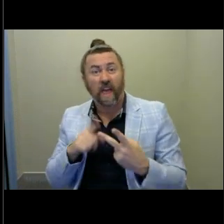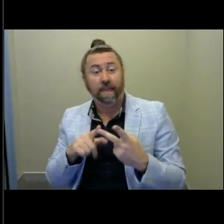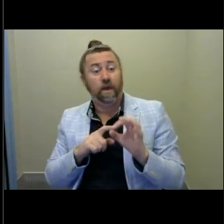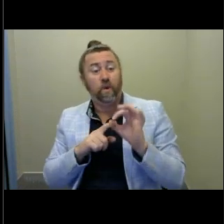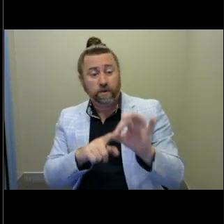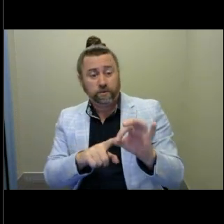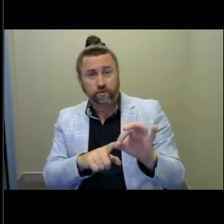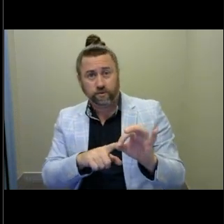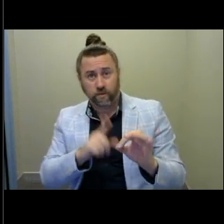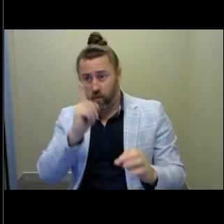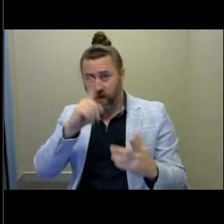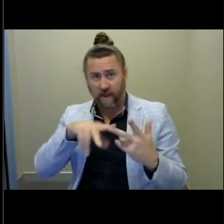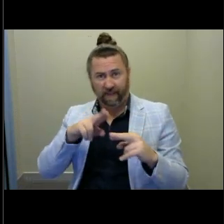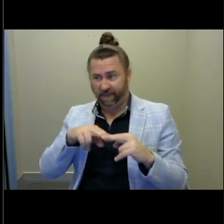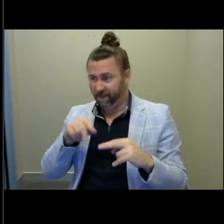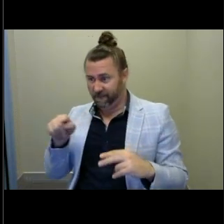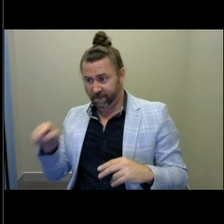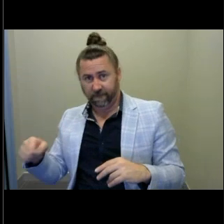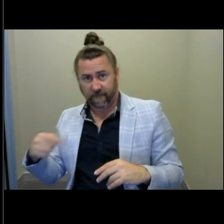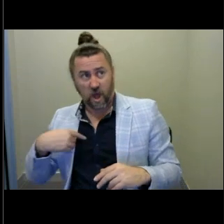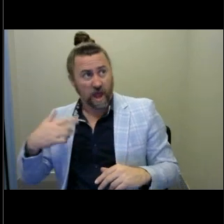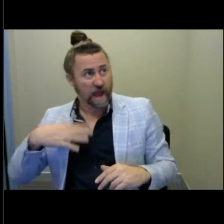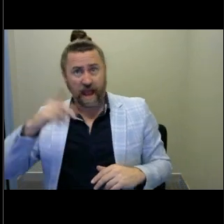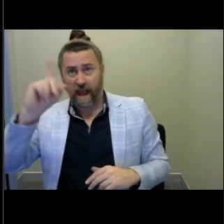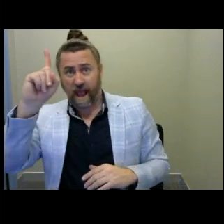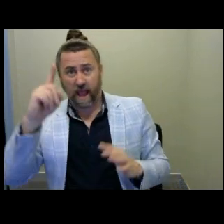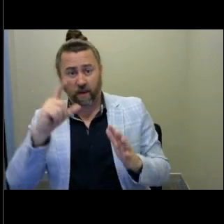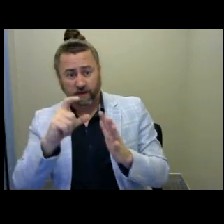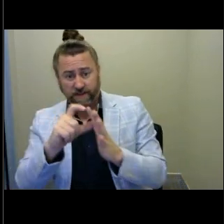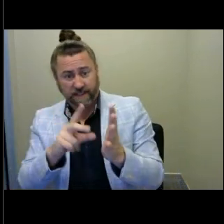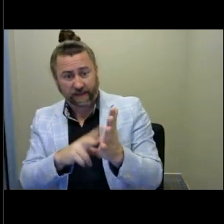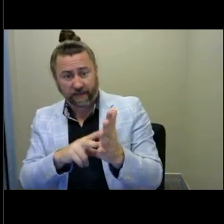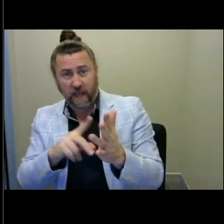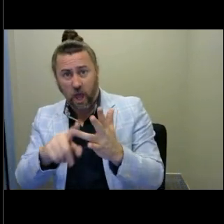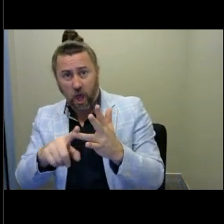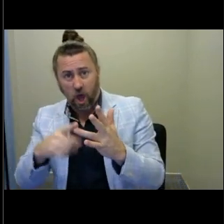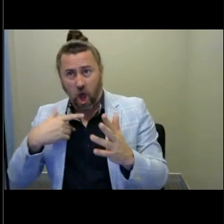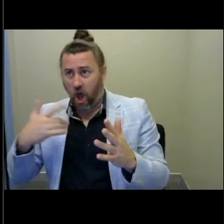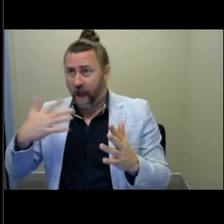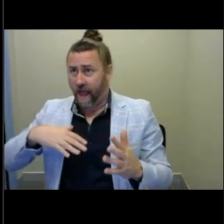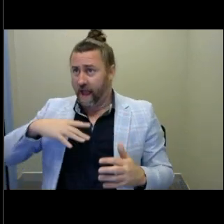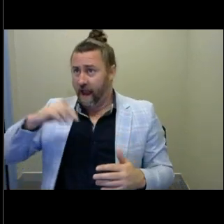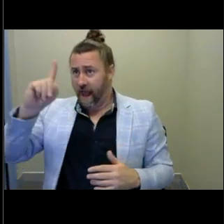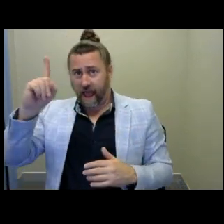need to apply for protection but there is already a DVO in place. Yeah.